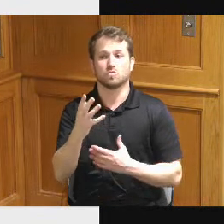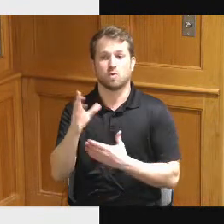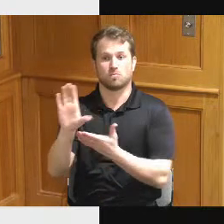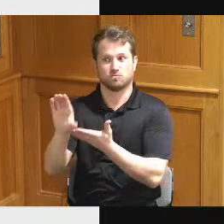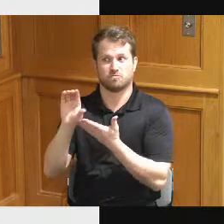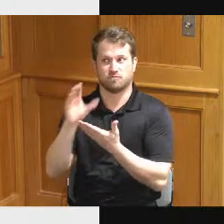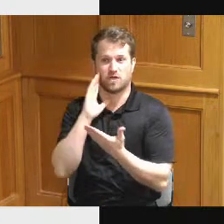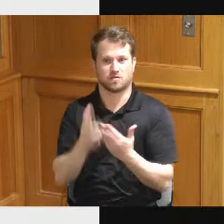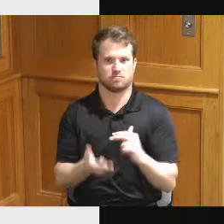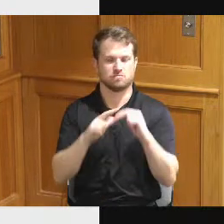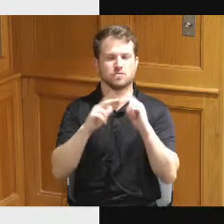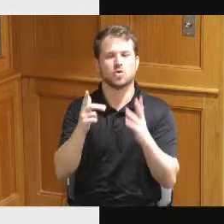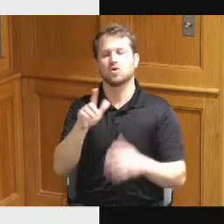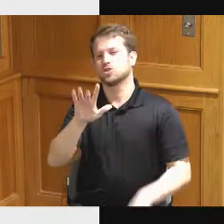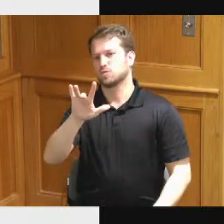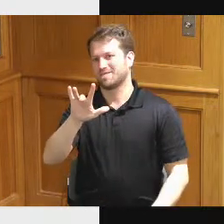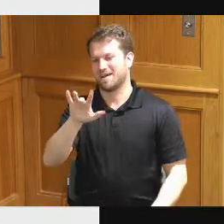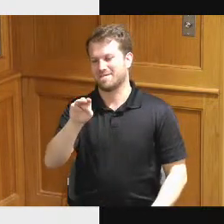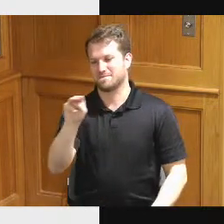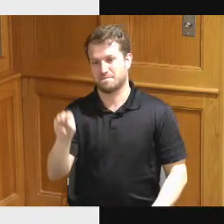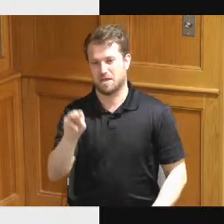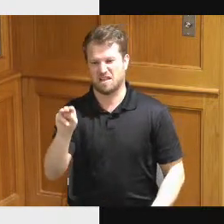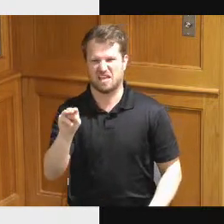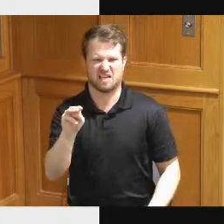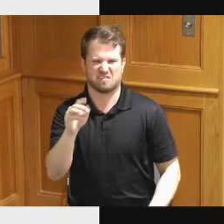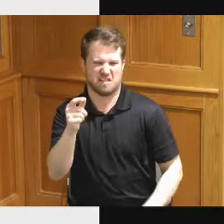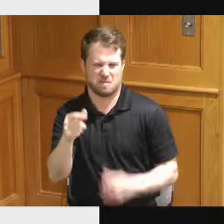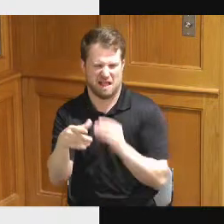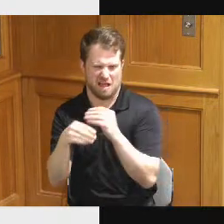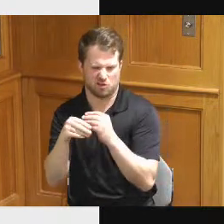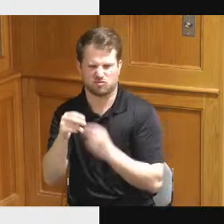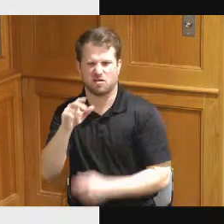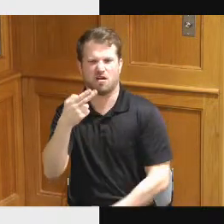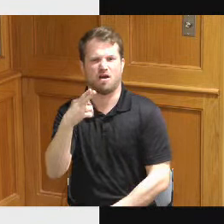like I mentioned we get 25 million and some change in HUD funding which is up